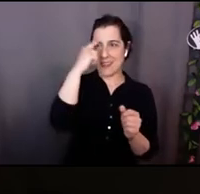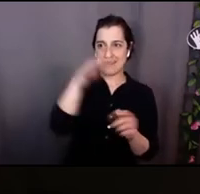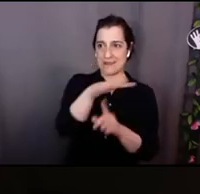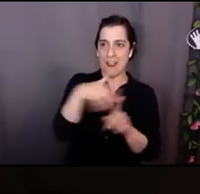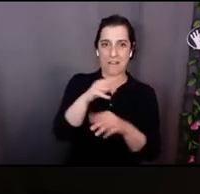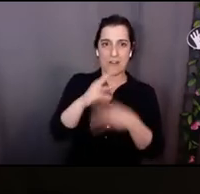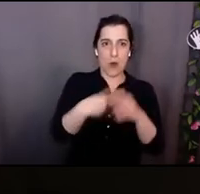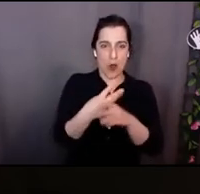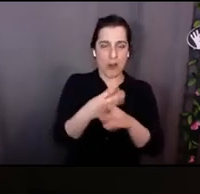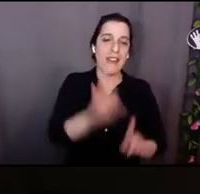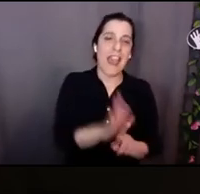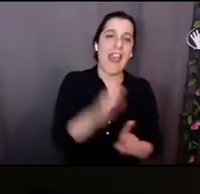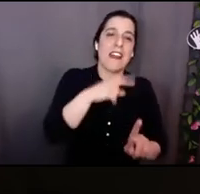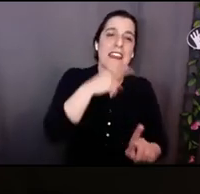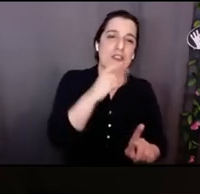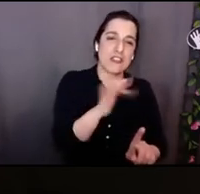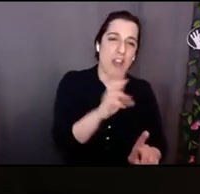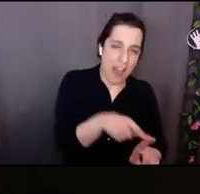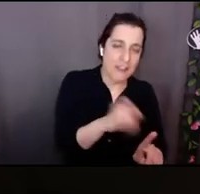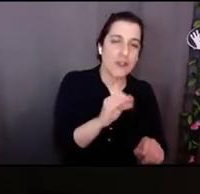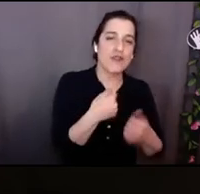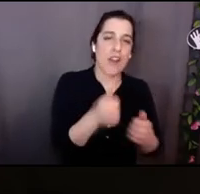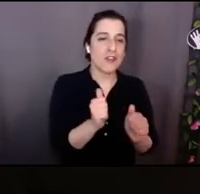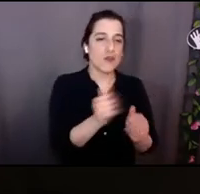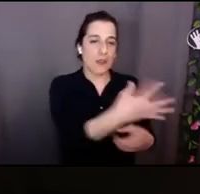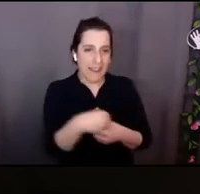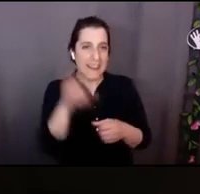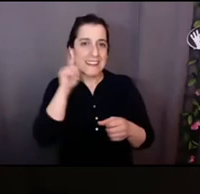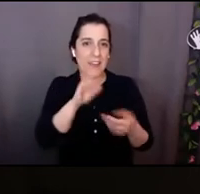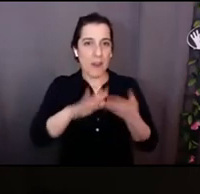And Dave posted a sign about the coroner virus in quarantine and they showed it